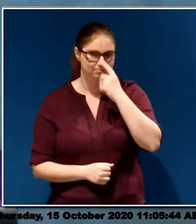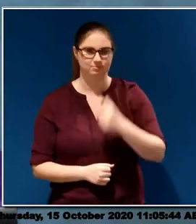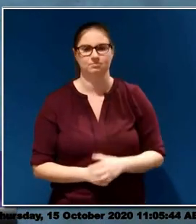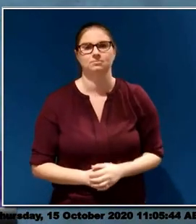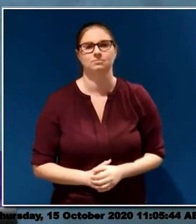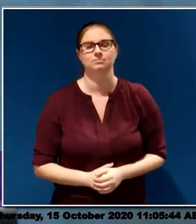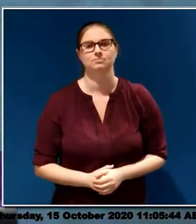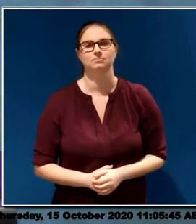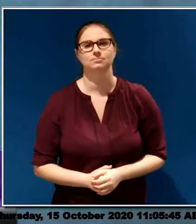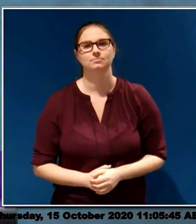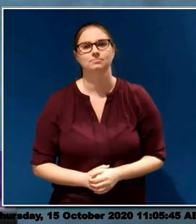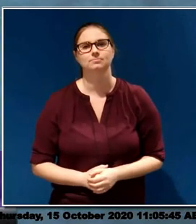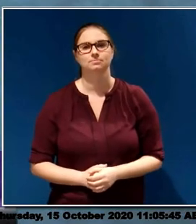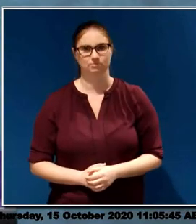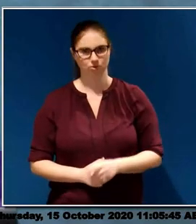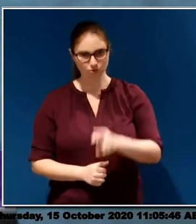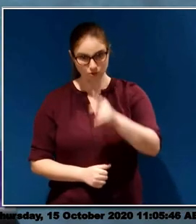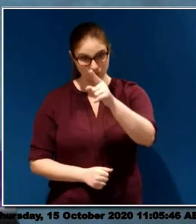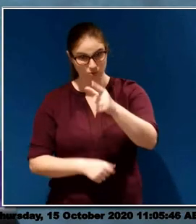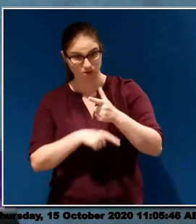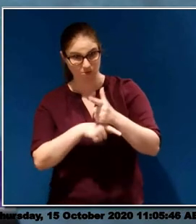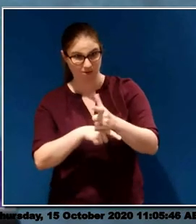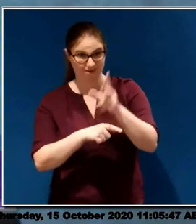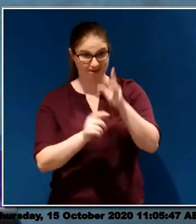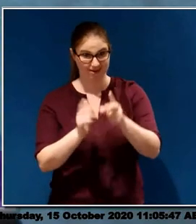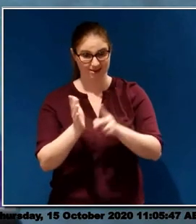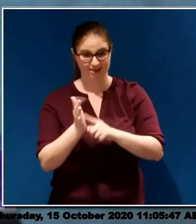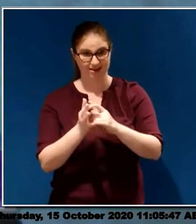about the different schools? We did.